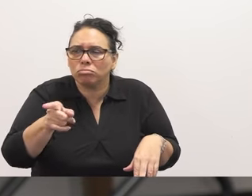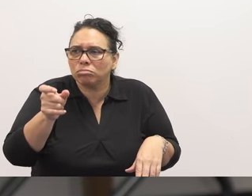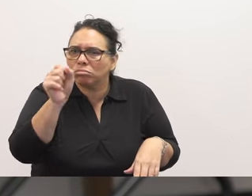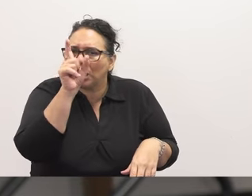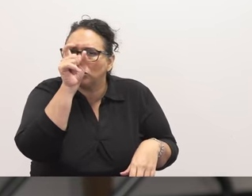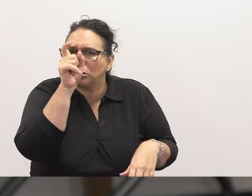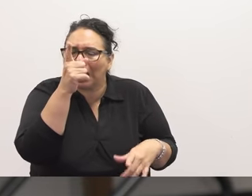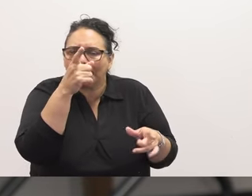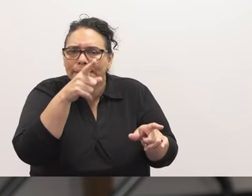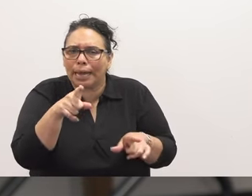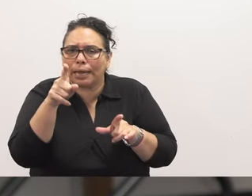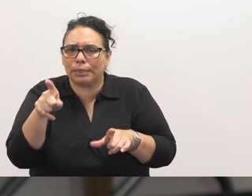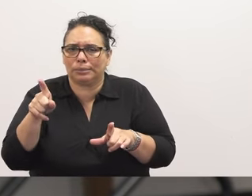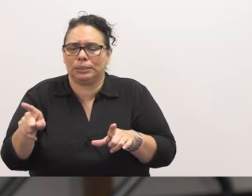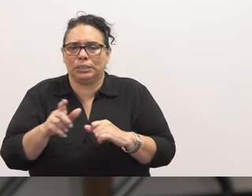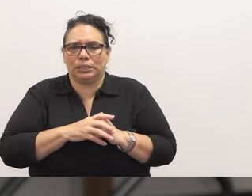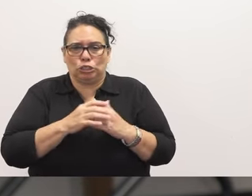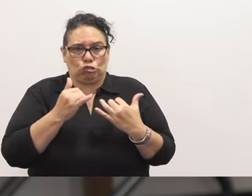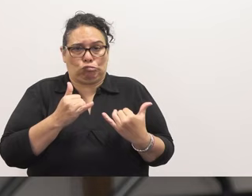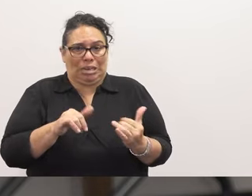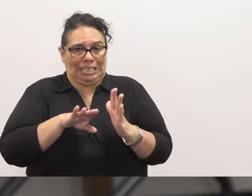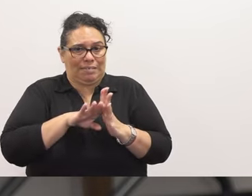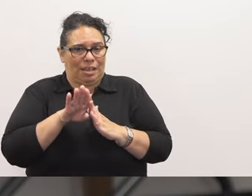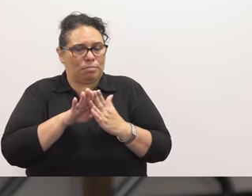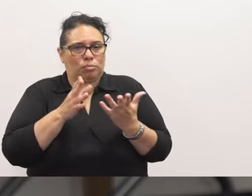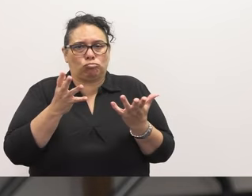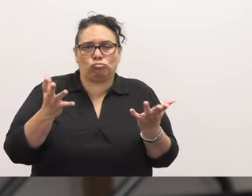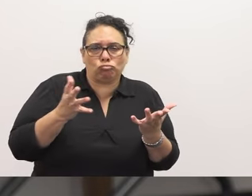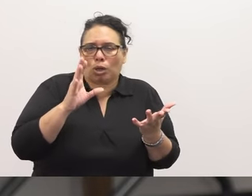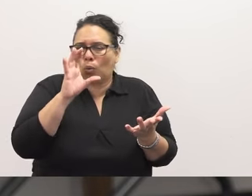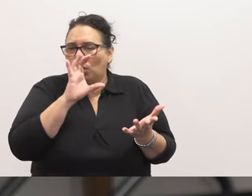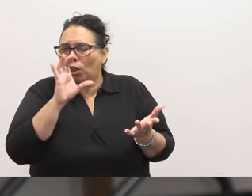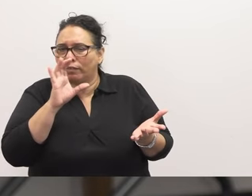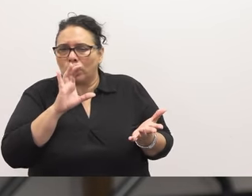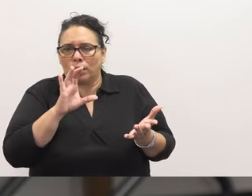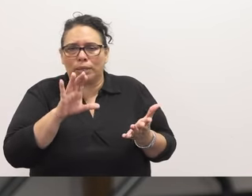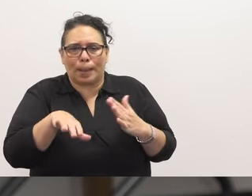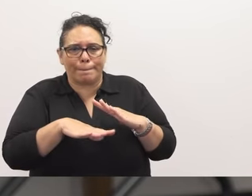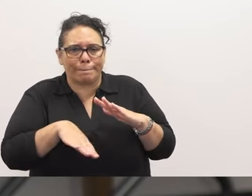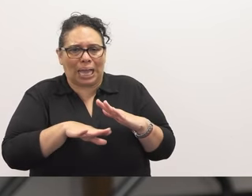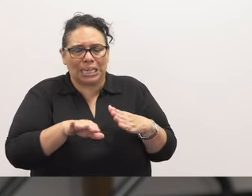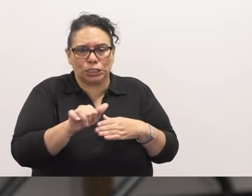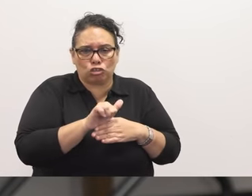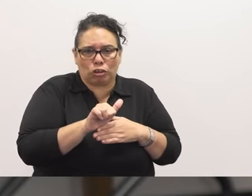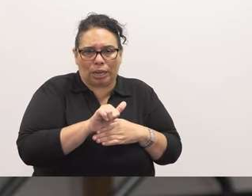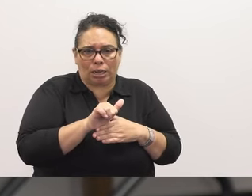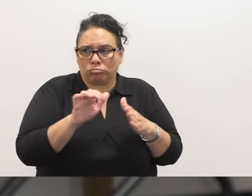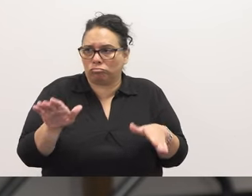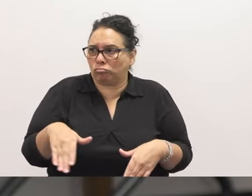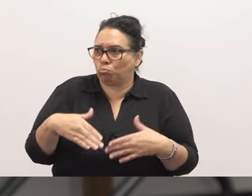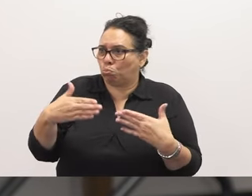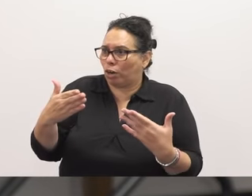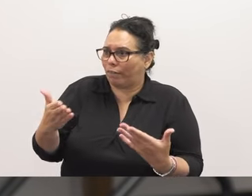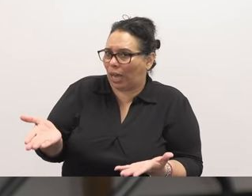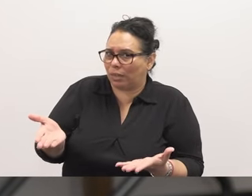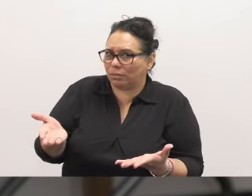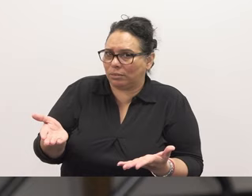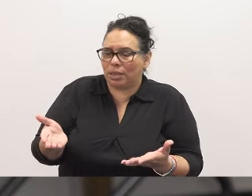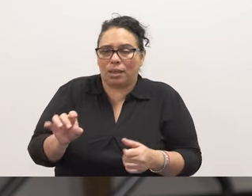So we're right now in the development of what would be those, look for's based on the training that we can provide then the third, the last other part would be